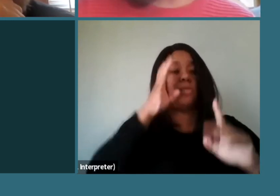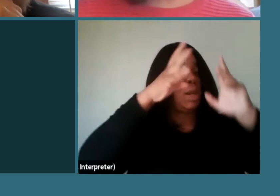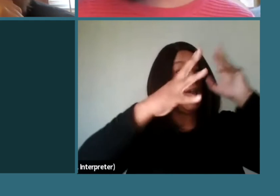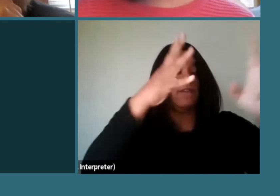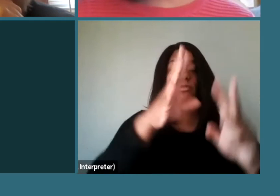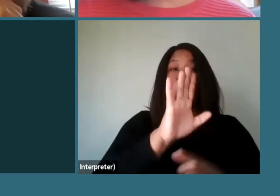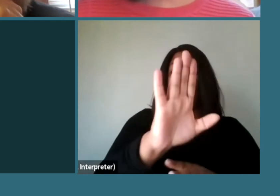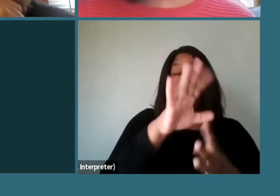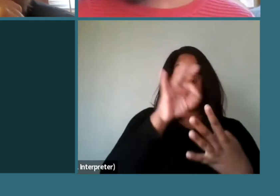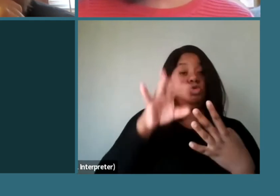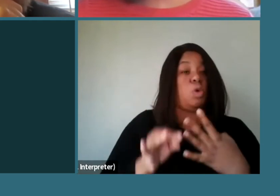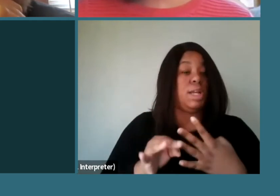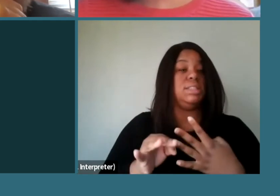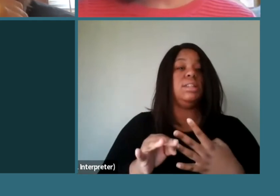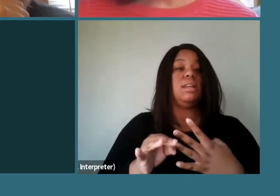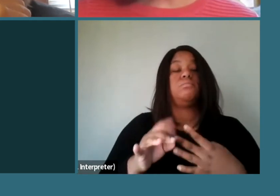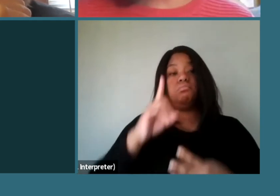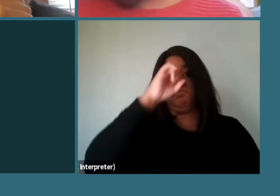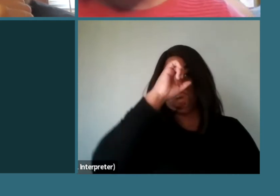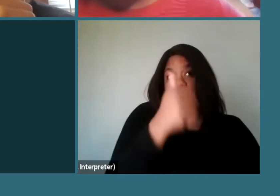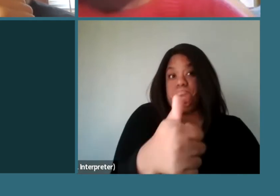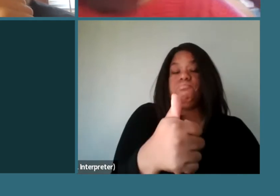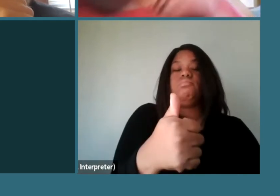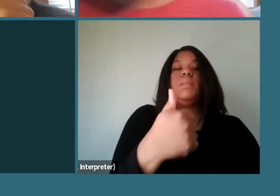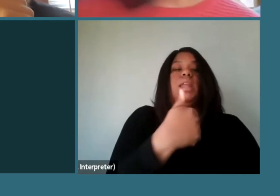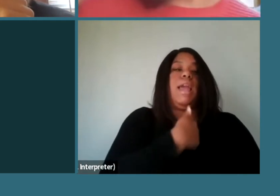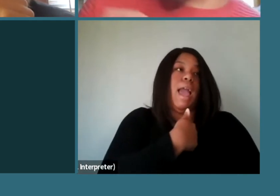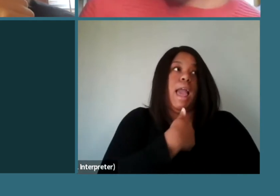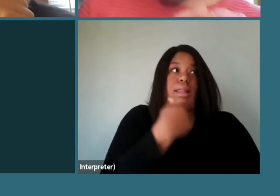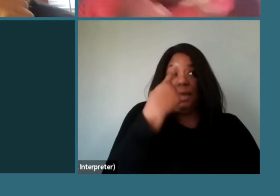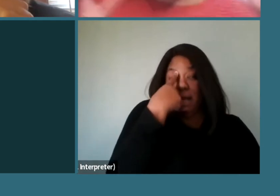But I'm kind of a fan of doing a little bit of this, a little bit of that,